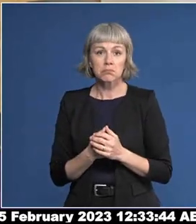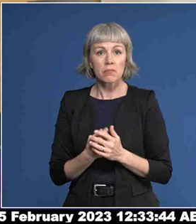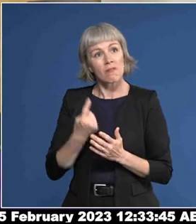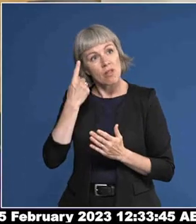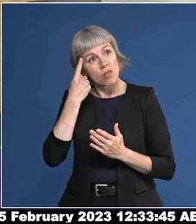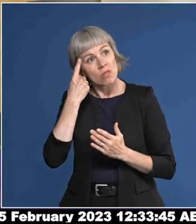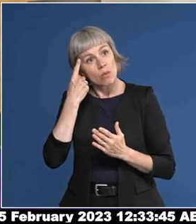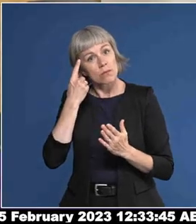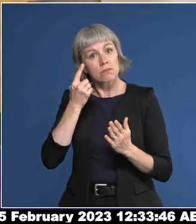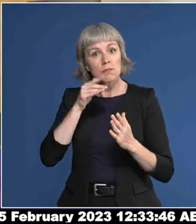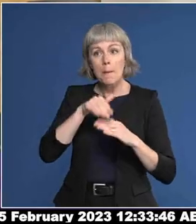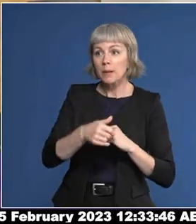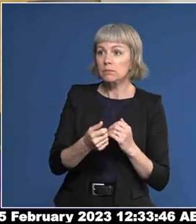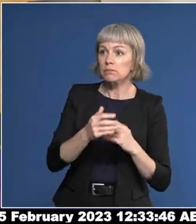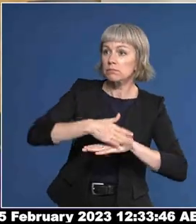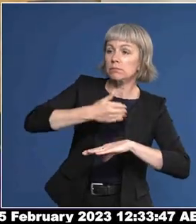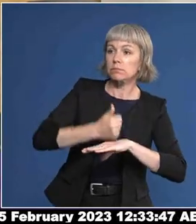terms of the current board composition?